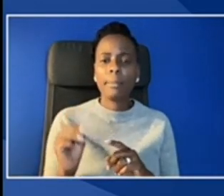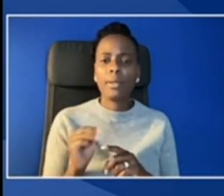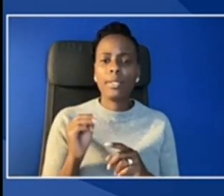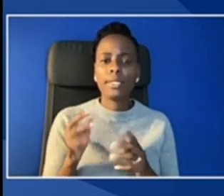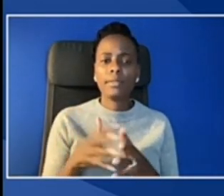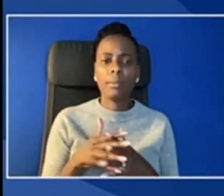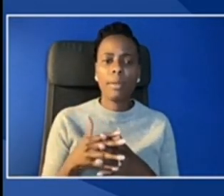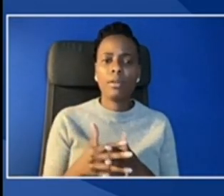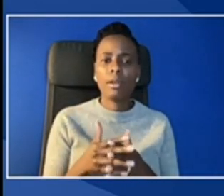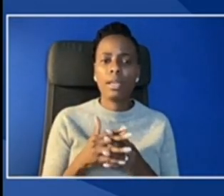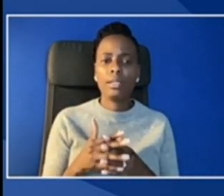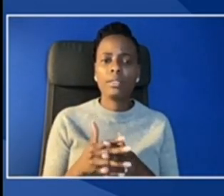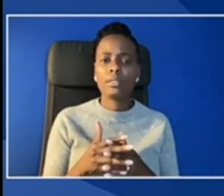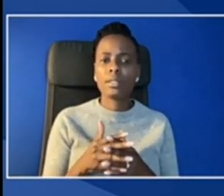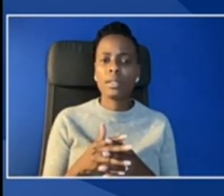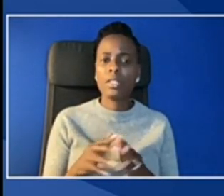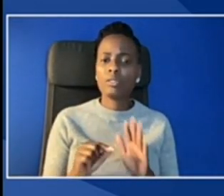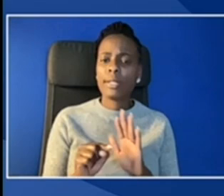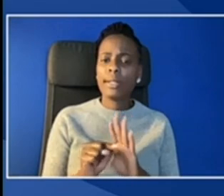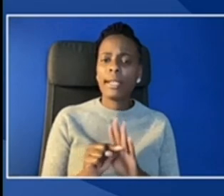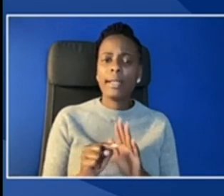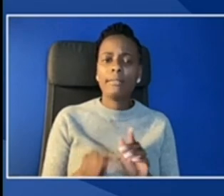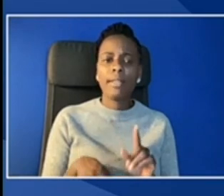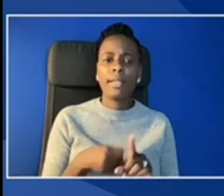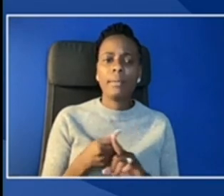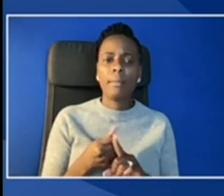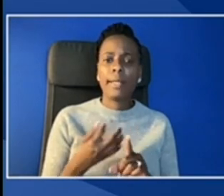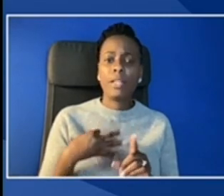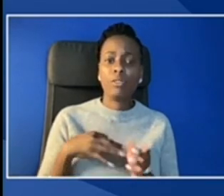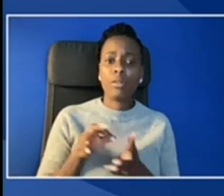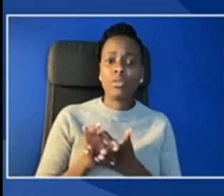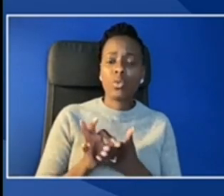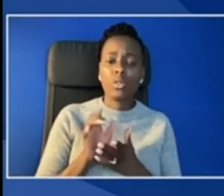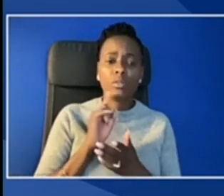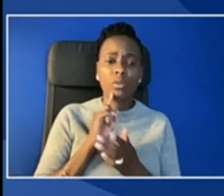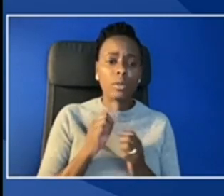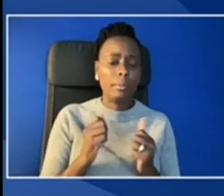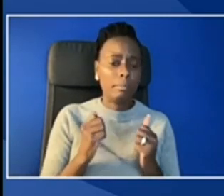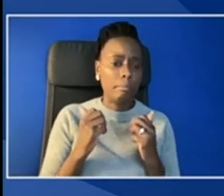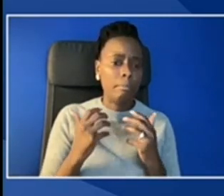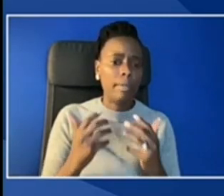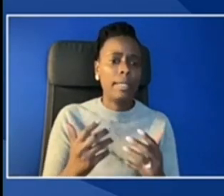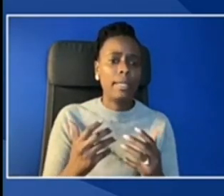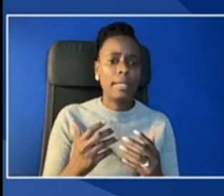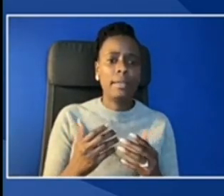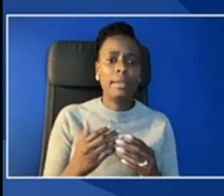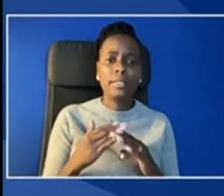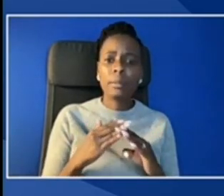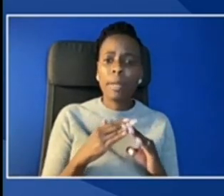It is the second largest source of household debt in the United States. As borrowers struggle to meet their